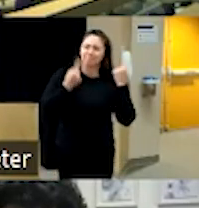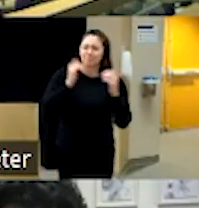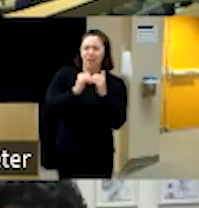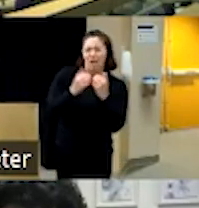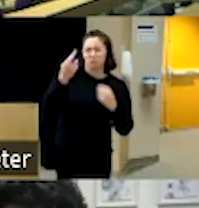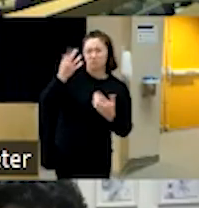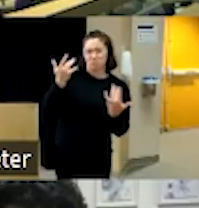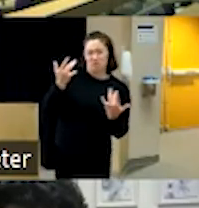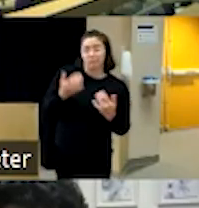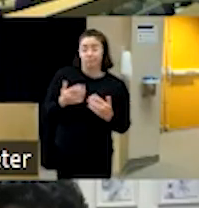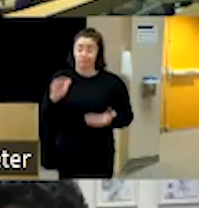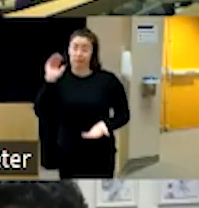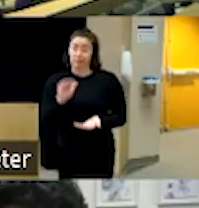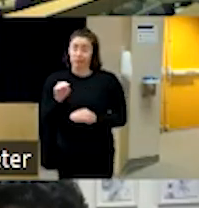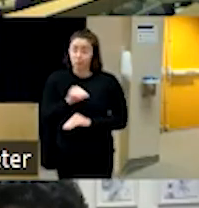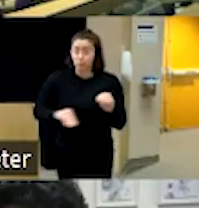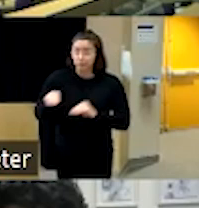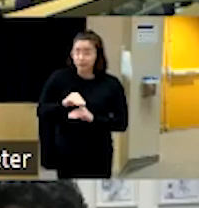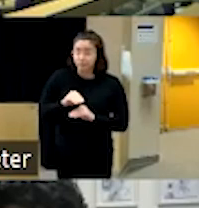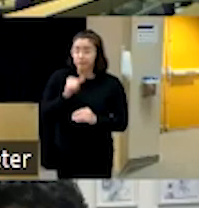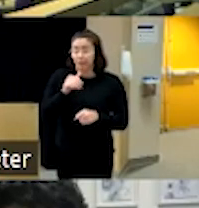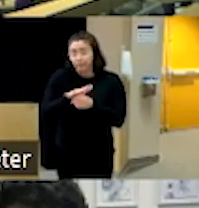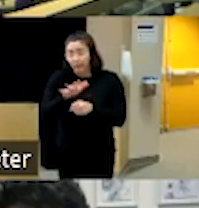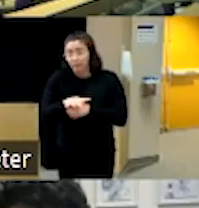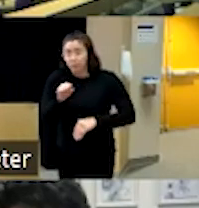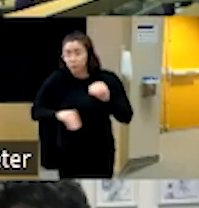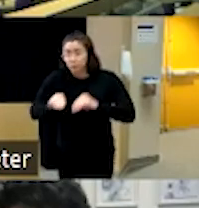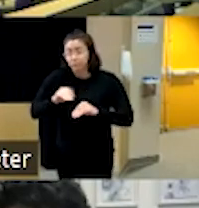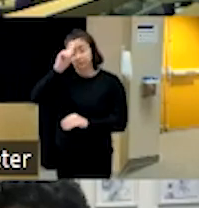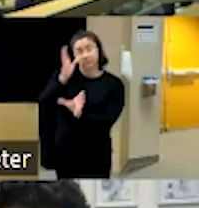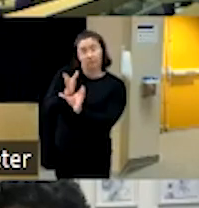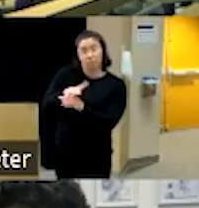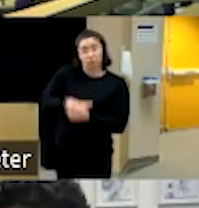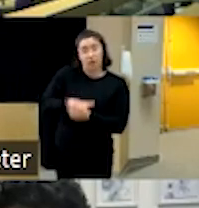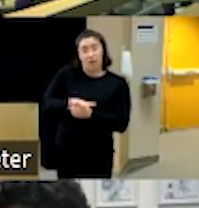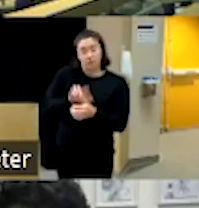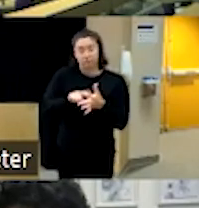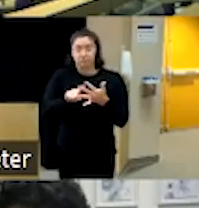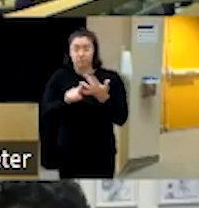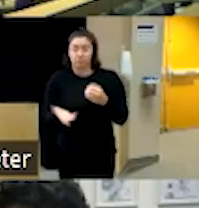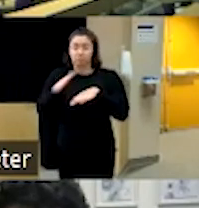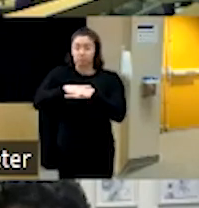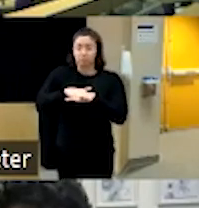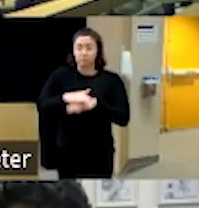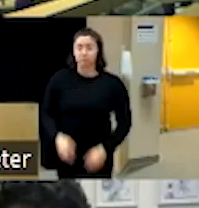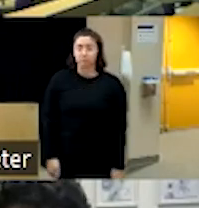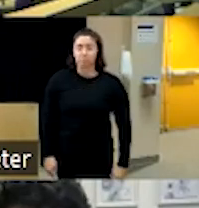movement restrictions and lack of movement or psychological stress but so also our Healthcare